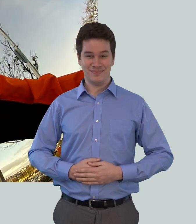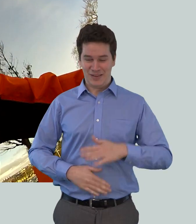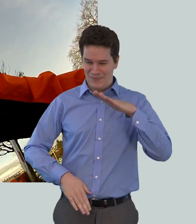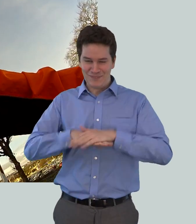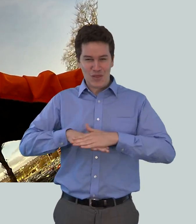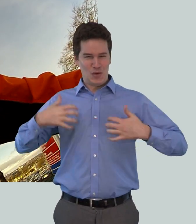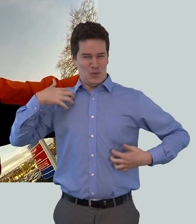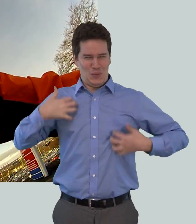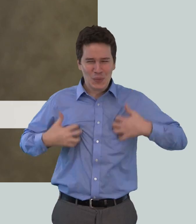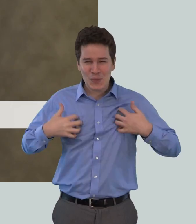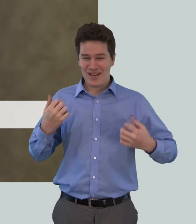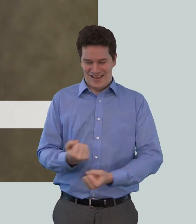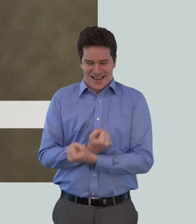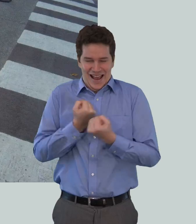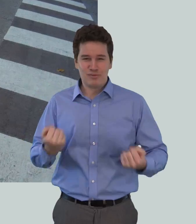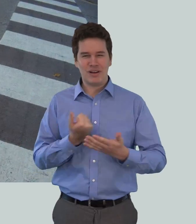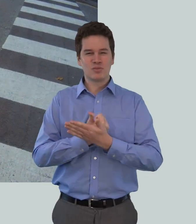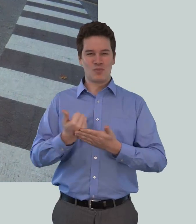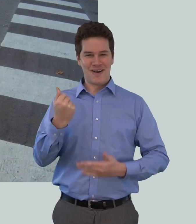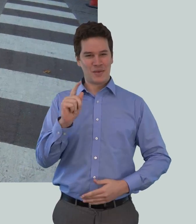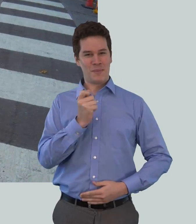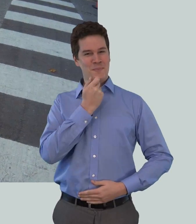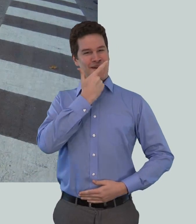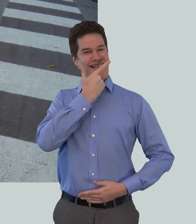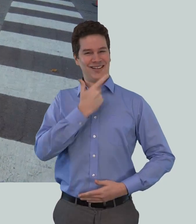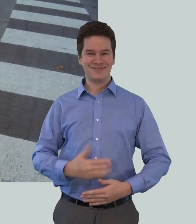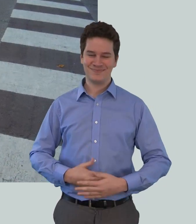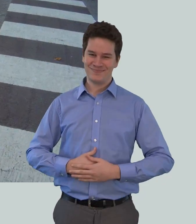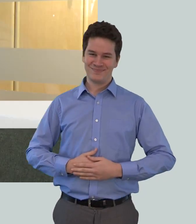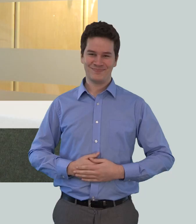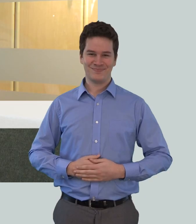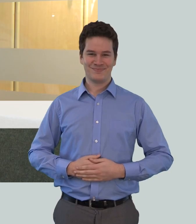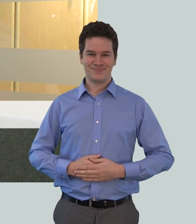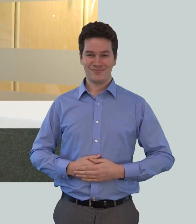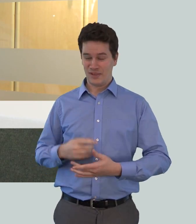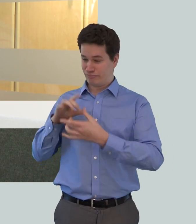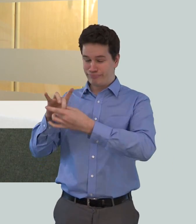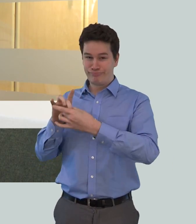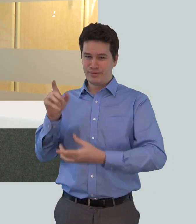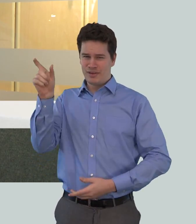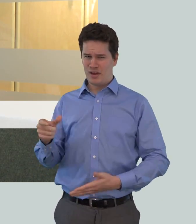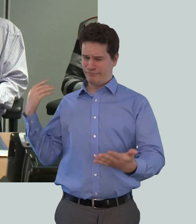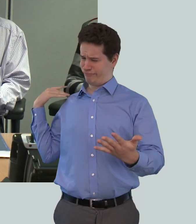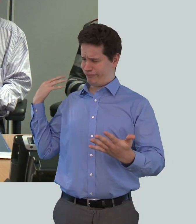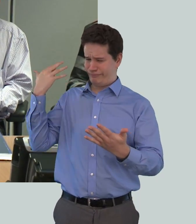Full of life, enthusiasm, energy and always a smile on his face. I’ve worked with Bob for a good number of years now.